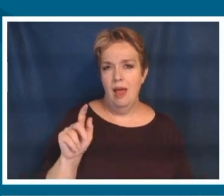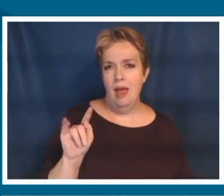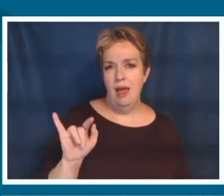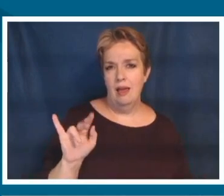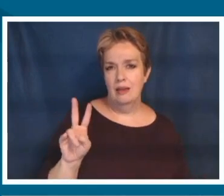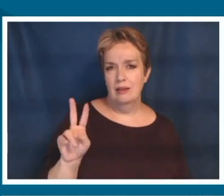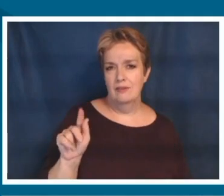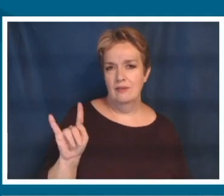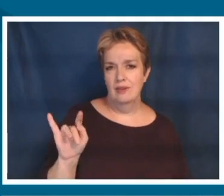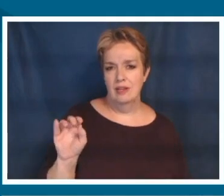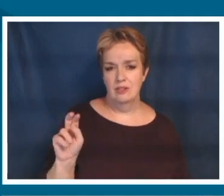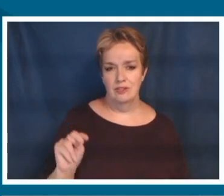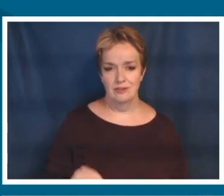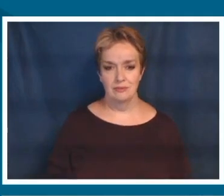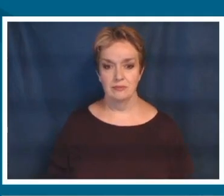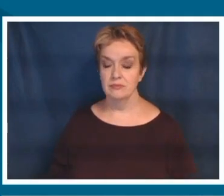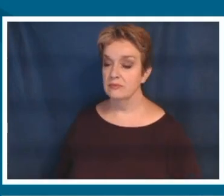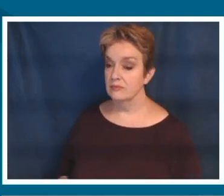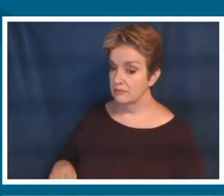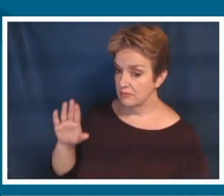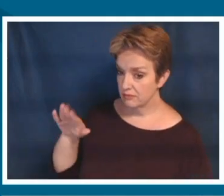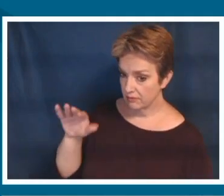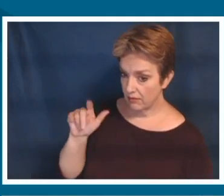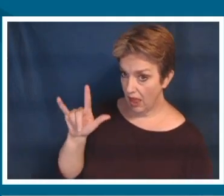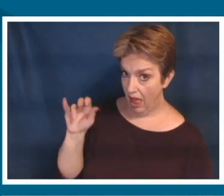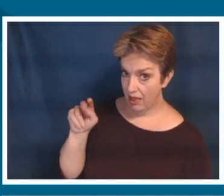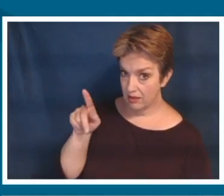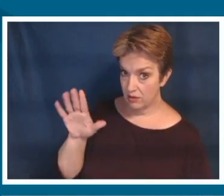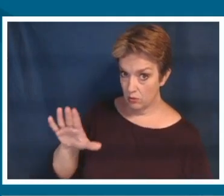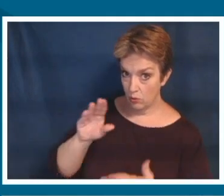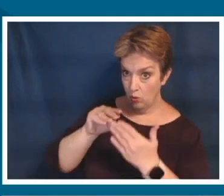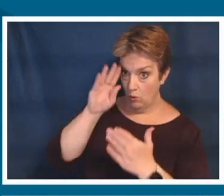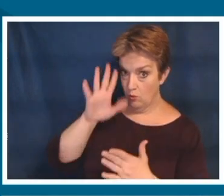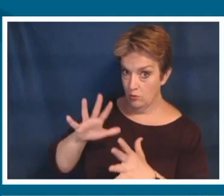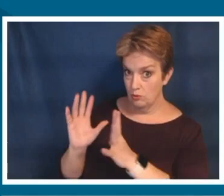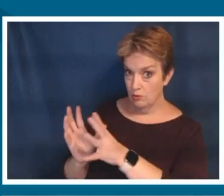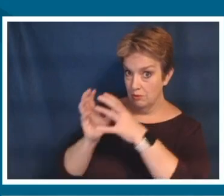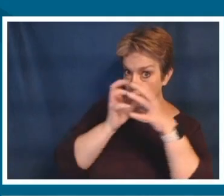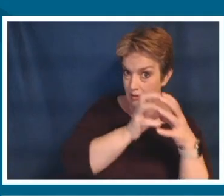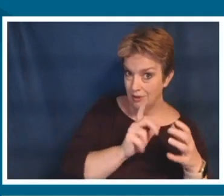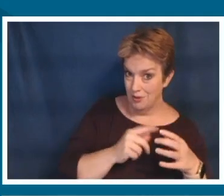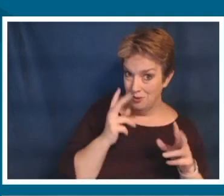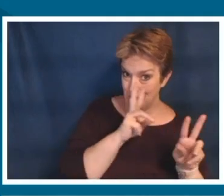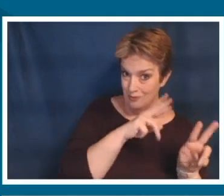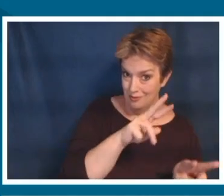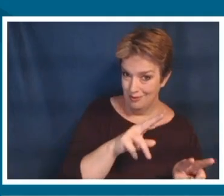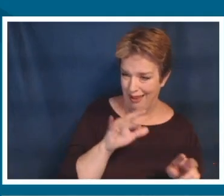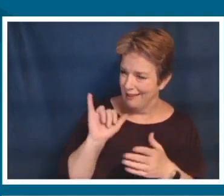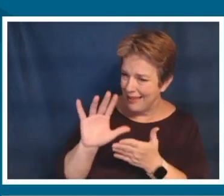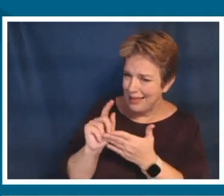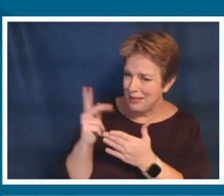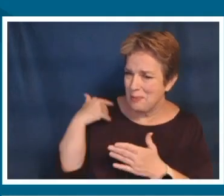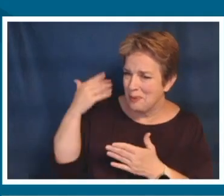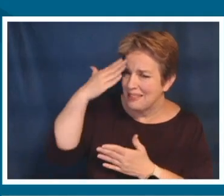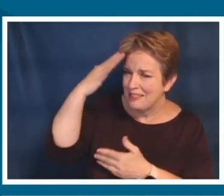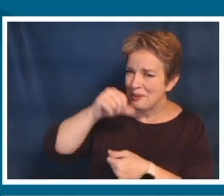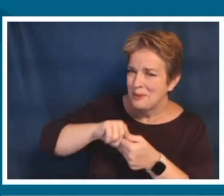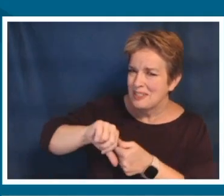your students to see men of change and i didn't even know you then right yeah i was able to go